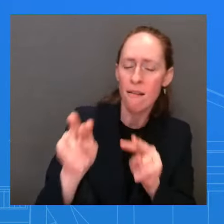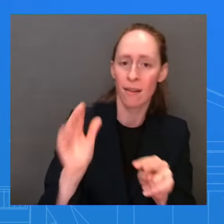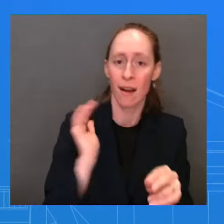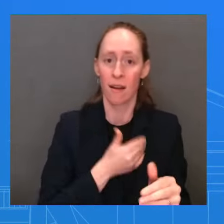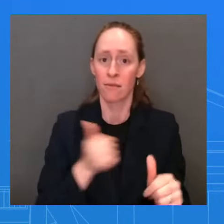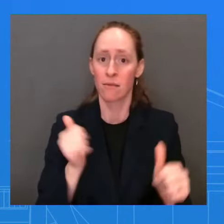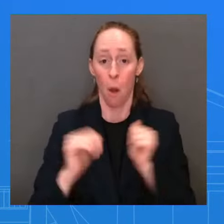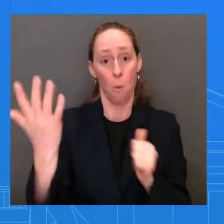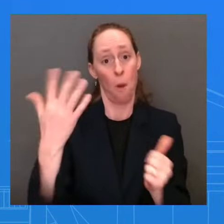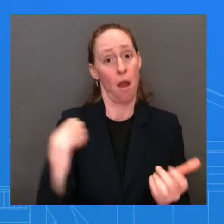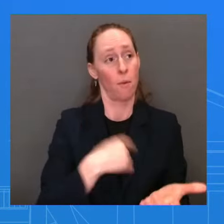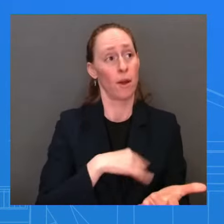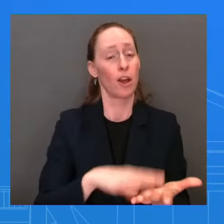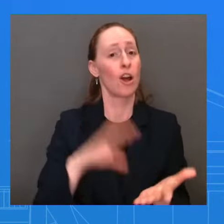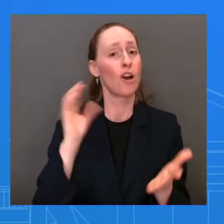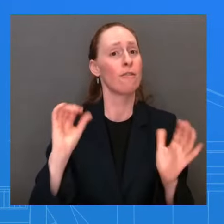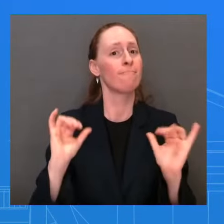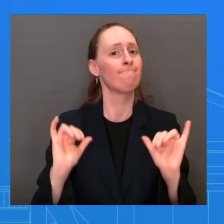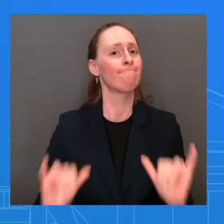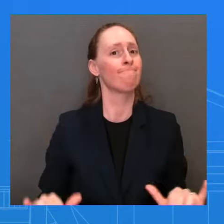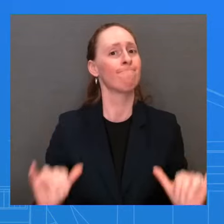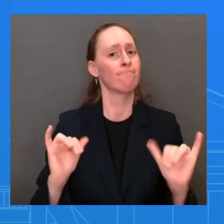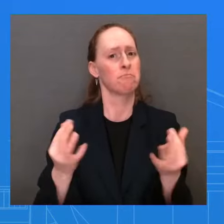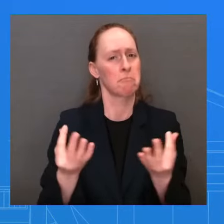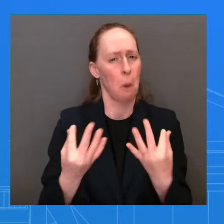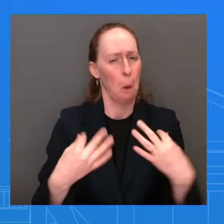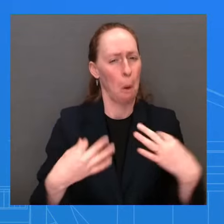to see themselves reflected in our entertainment culture